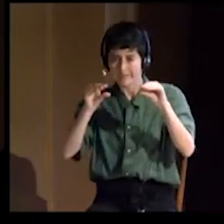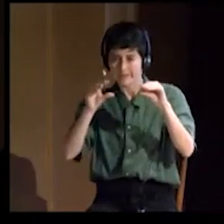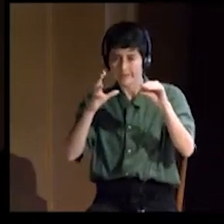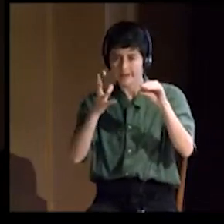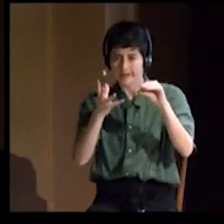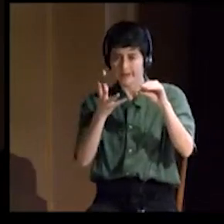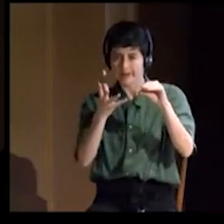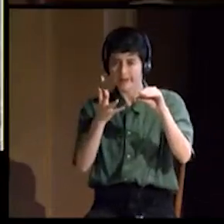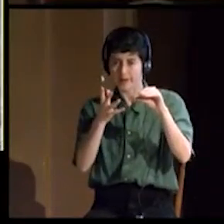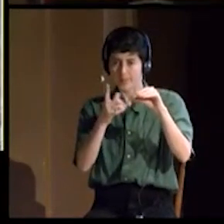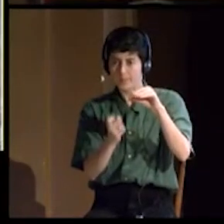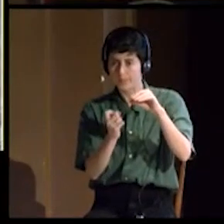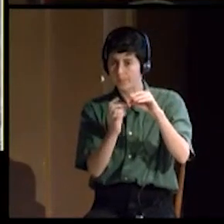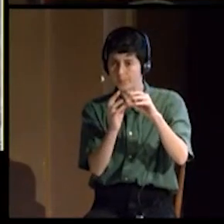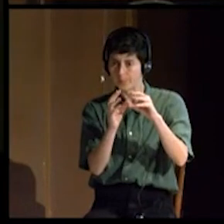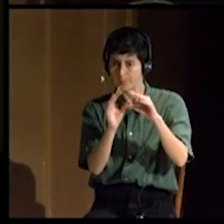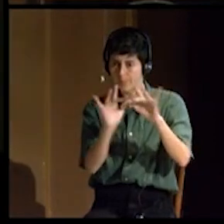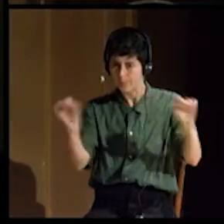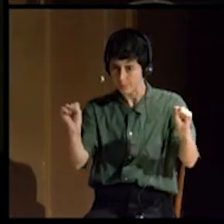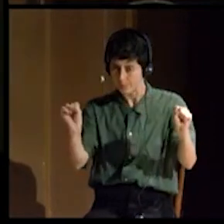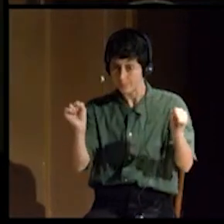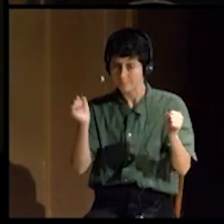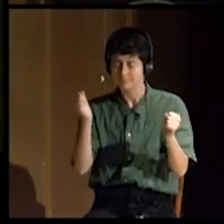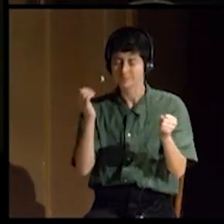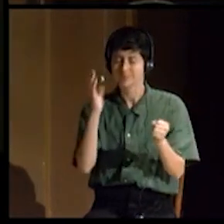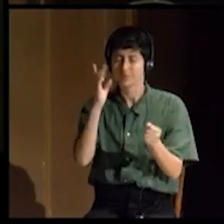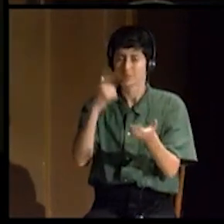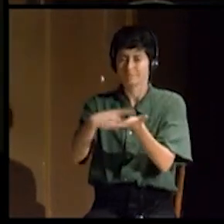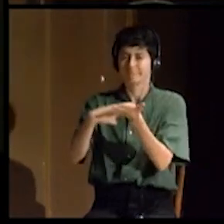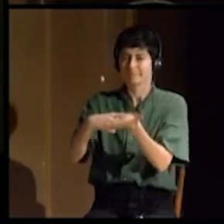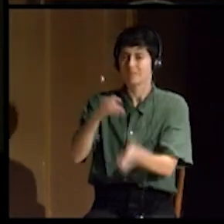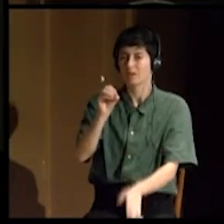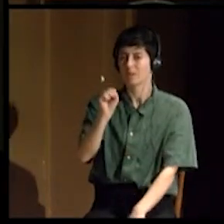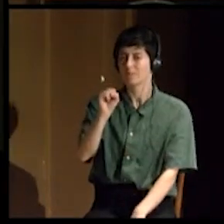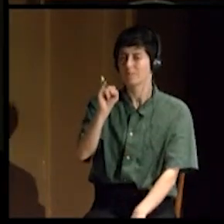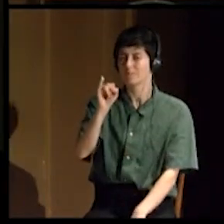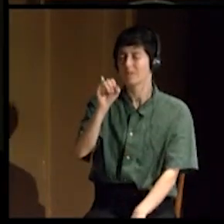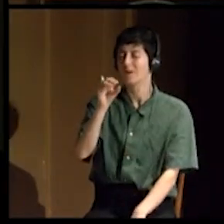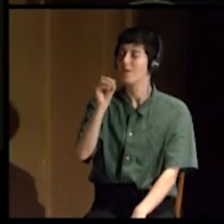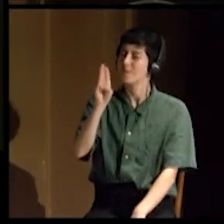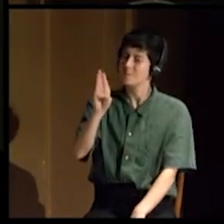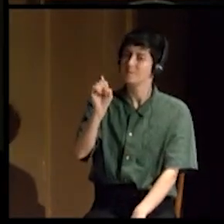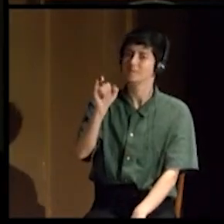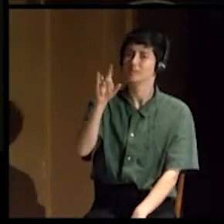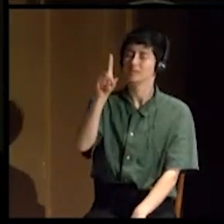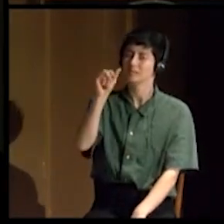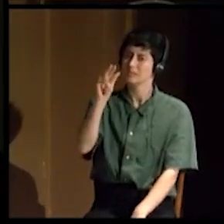So earth is unique for a couple things, life included, but when we think about the solid earth